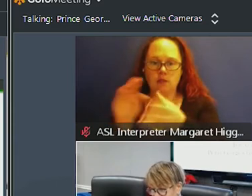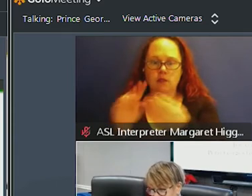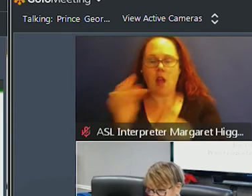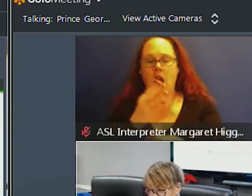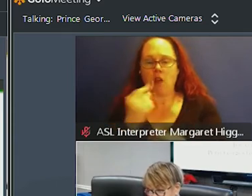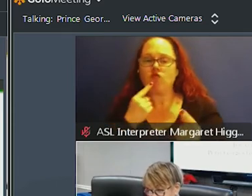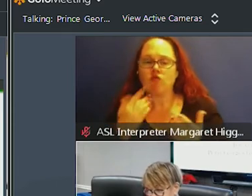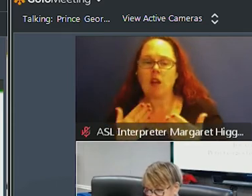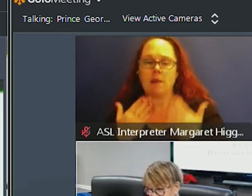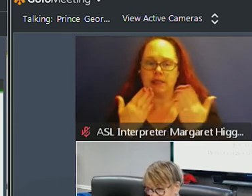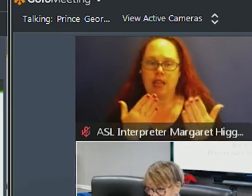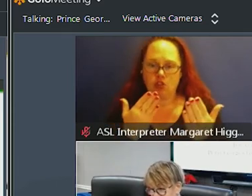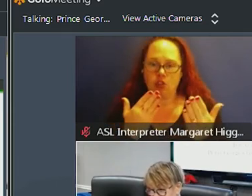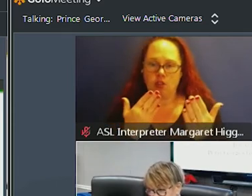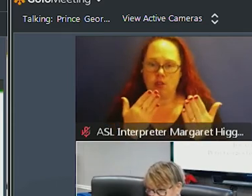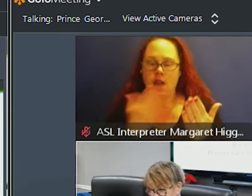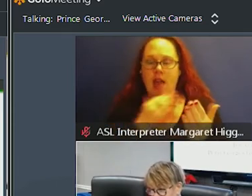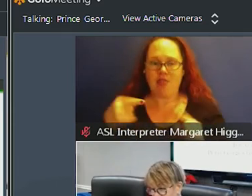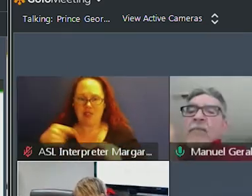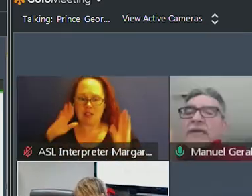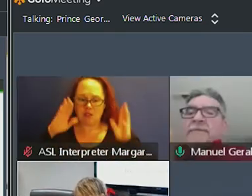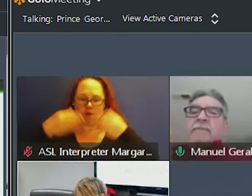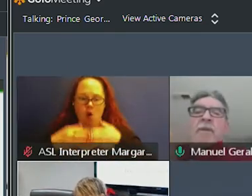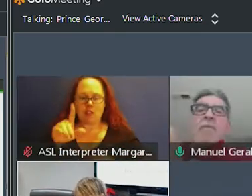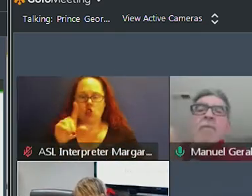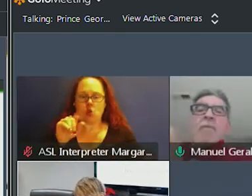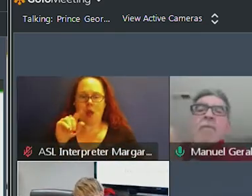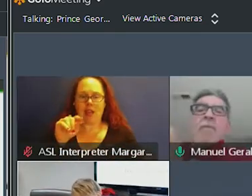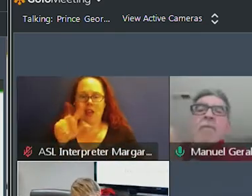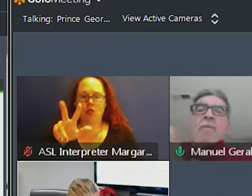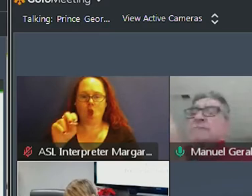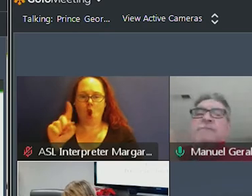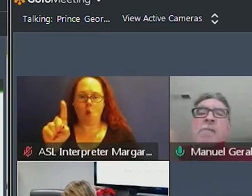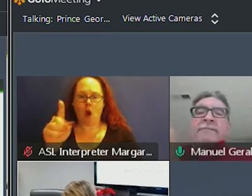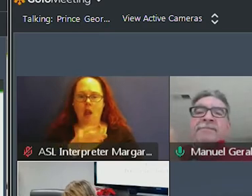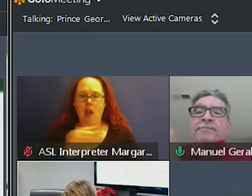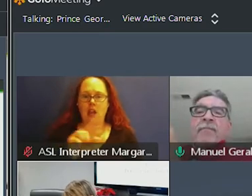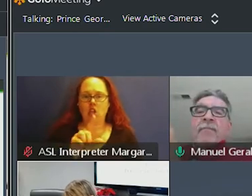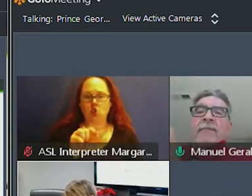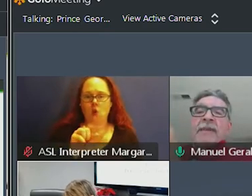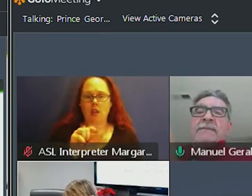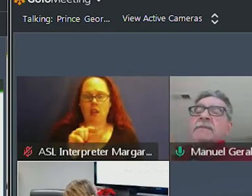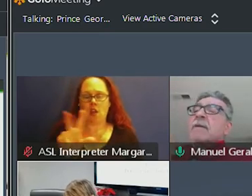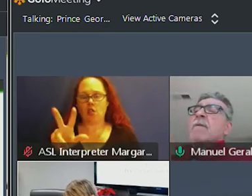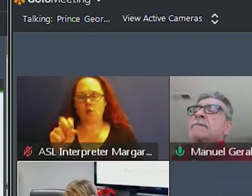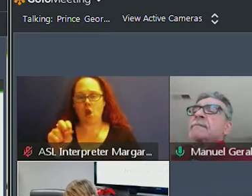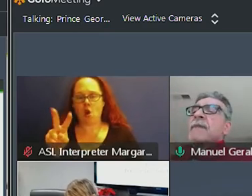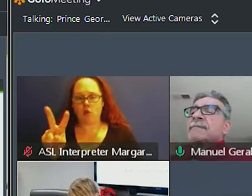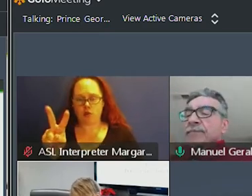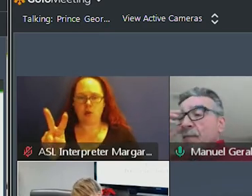And this is pursuant to section 20 dash three Oh one and 20 dash three Oh three of the land use article of the annotated code of Maryland.